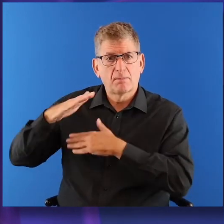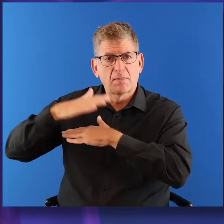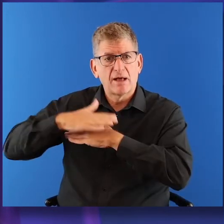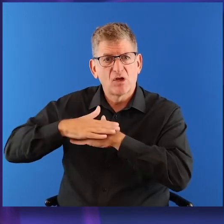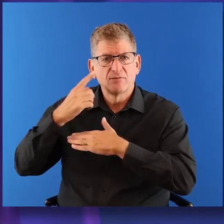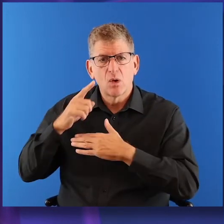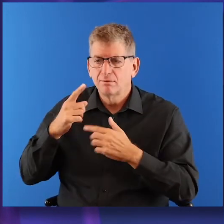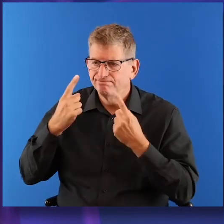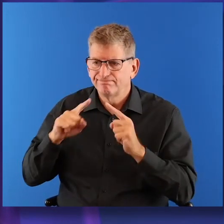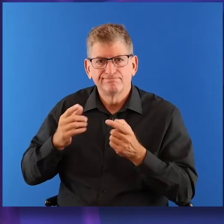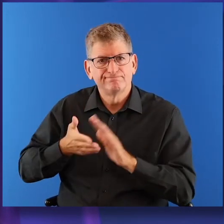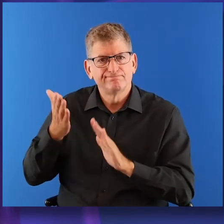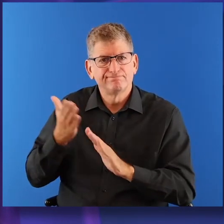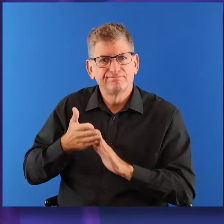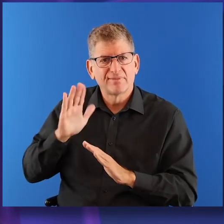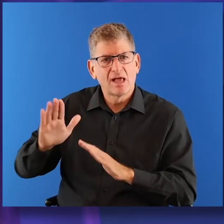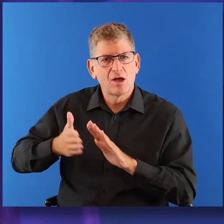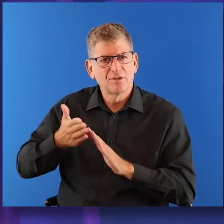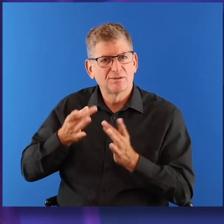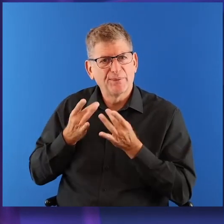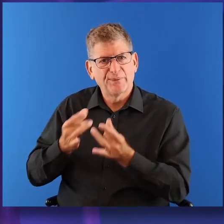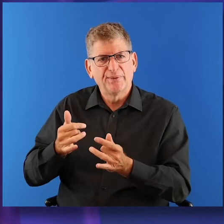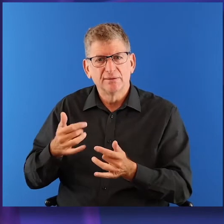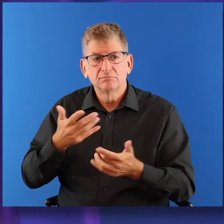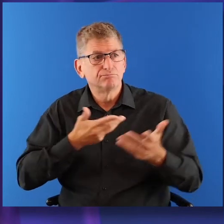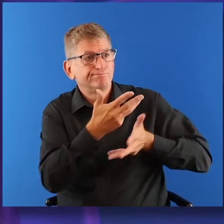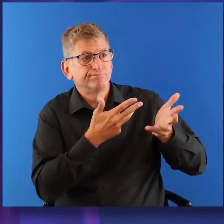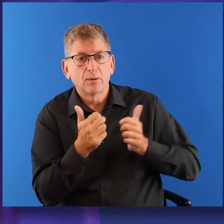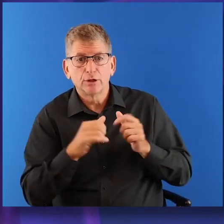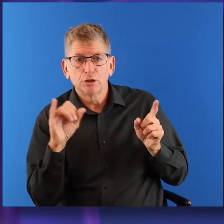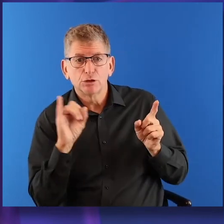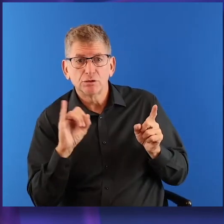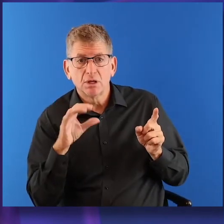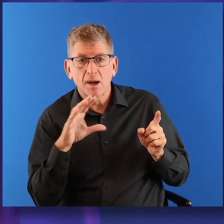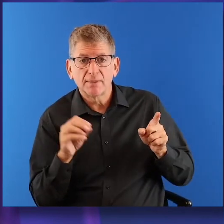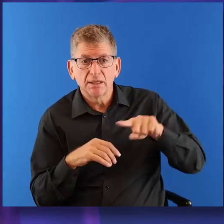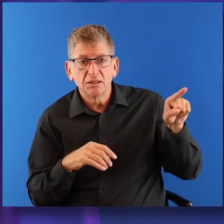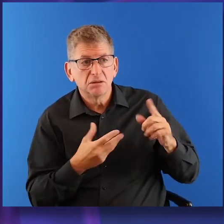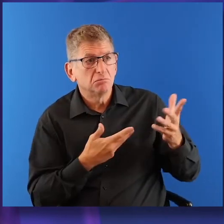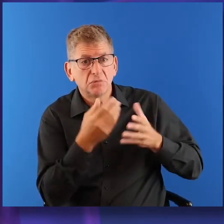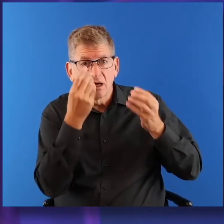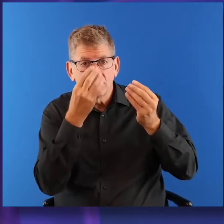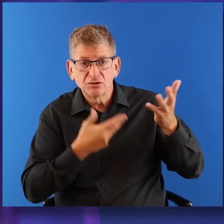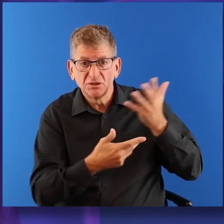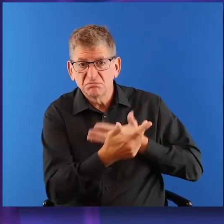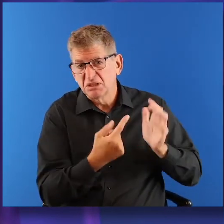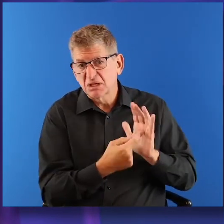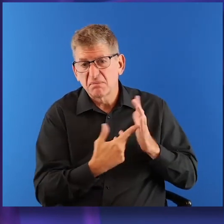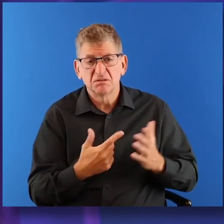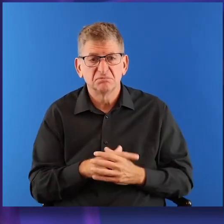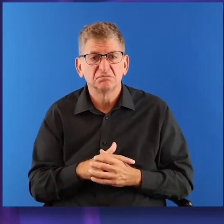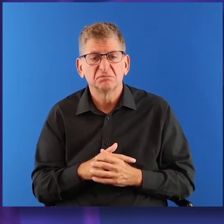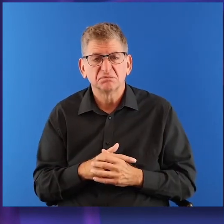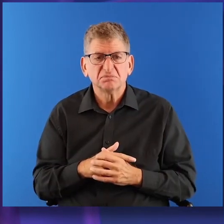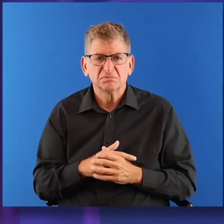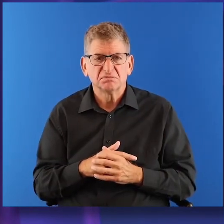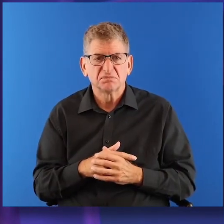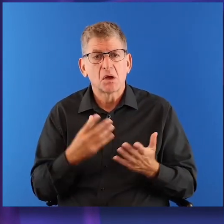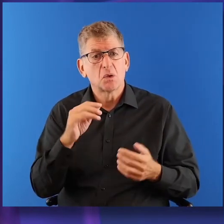efficiently running their operations as well. Interacting with insurance providers as an example,